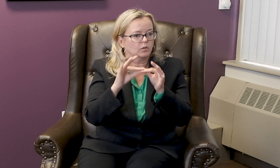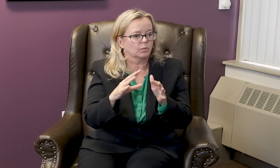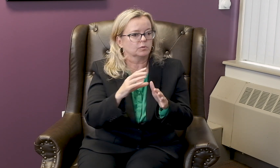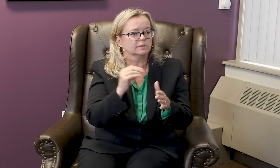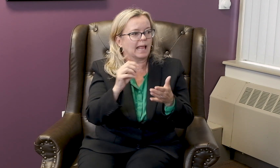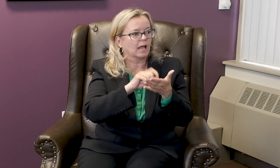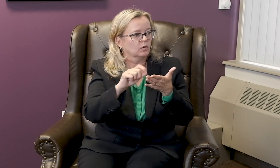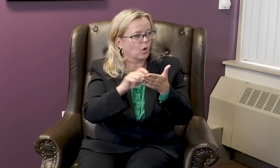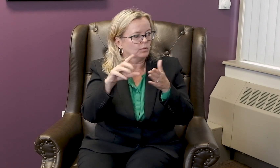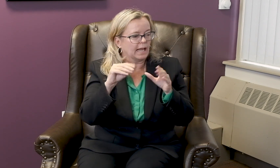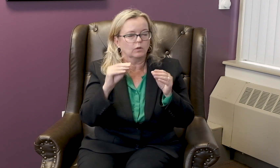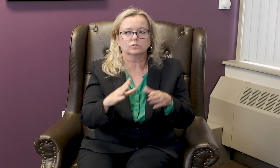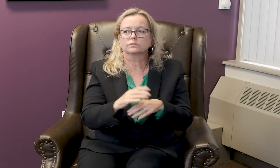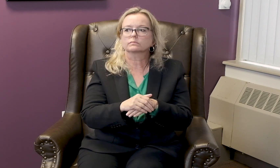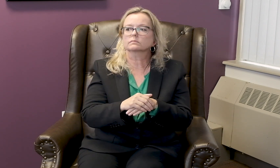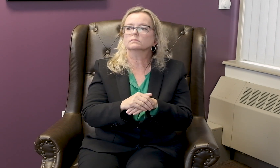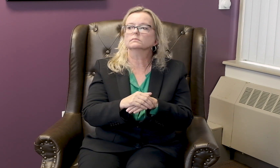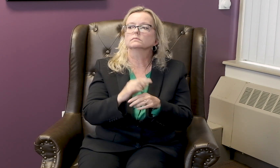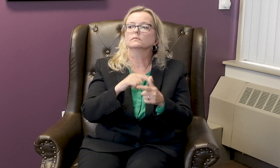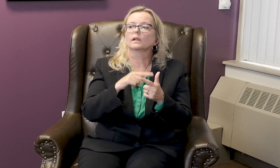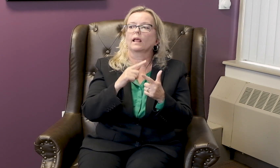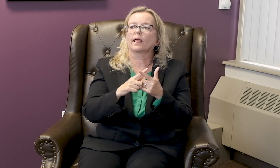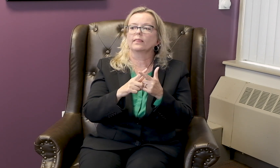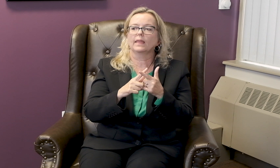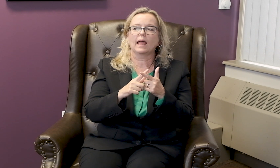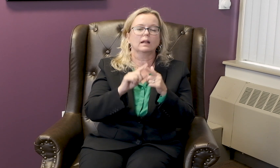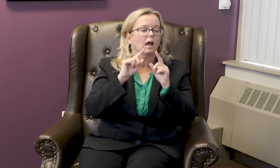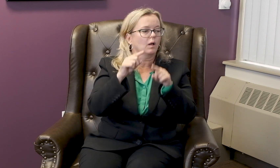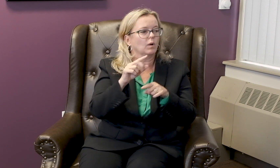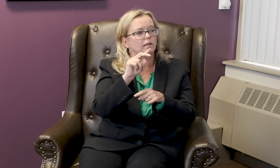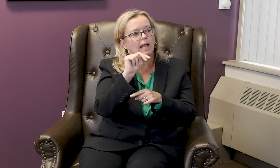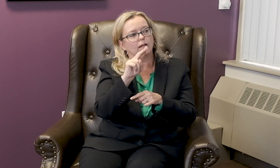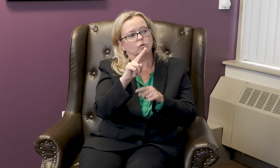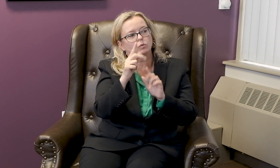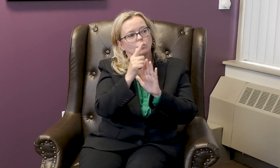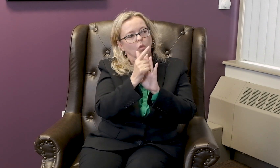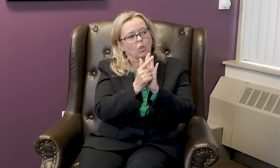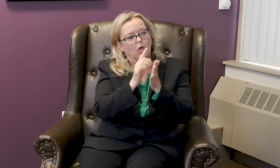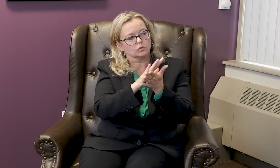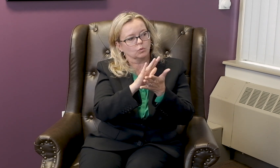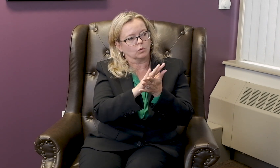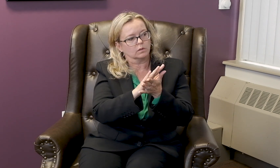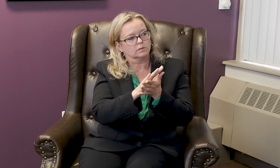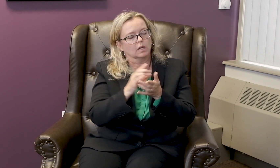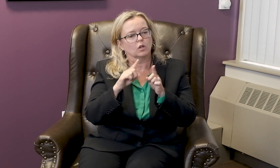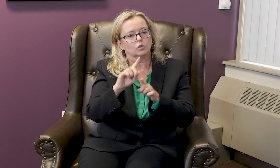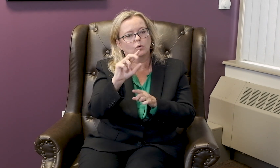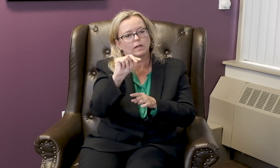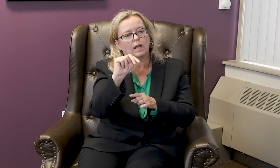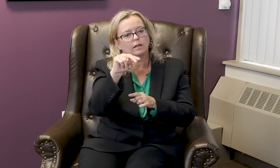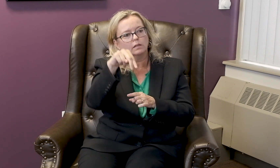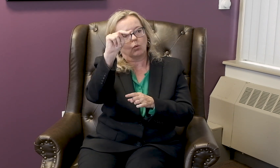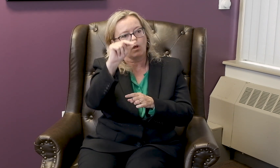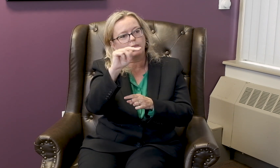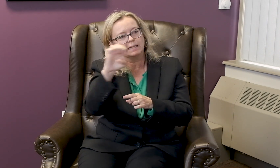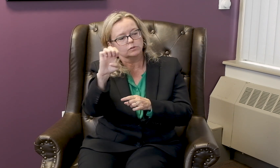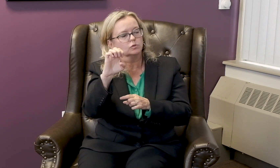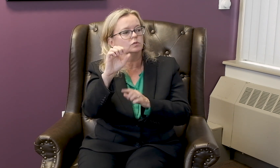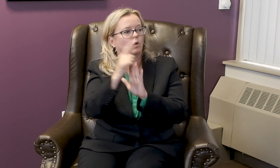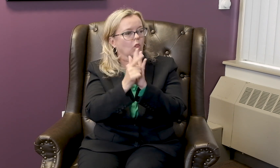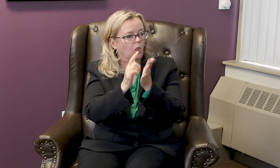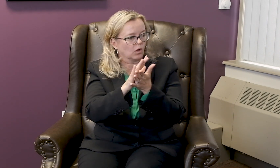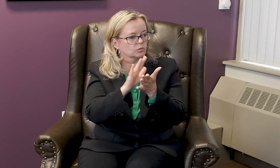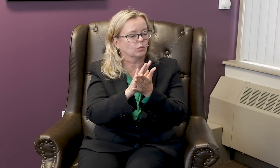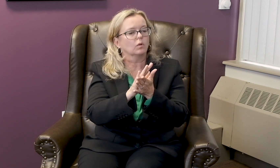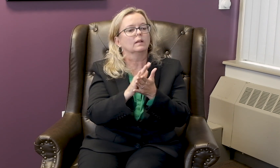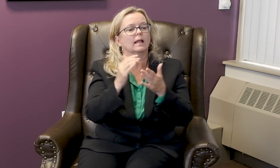for my undergraduate classes. After UVM, I went to Northeastern University for Law School where I had